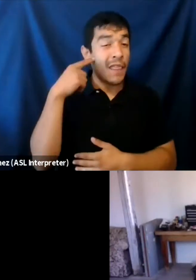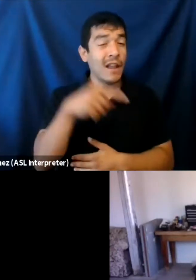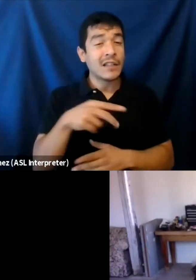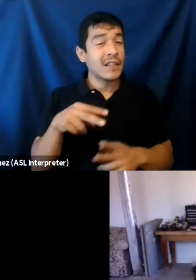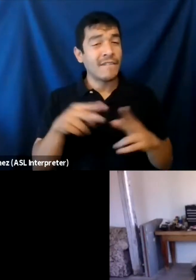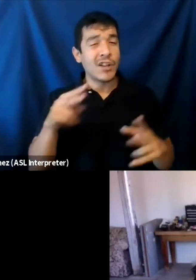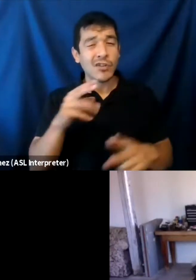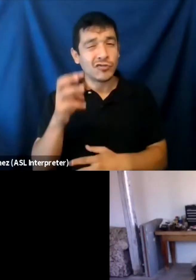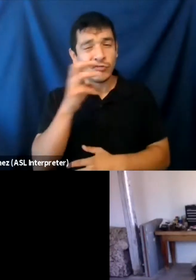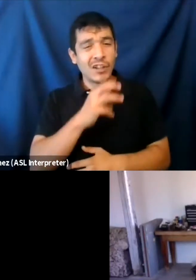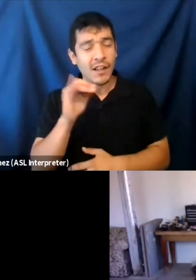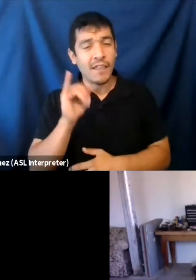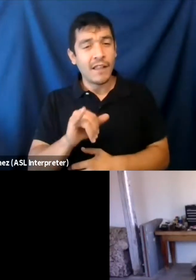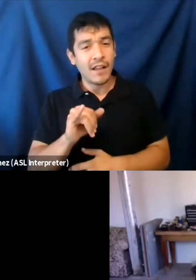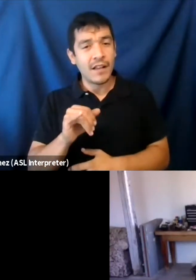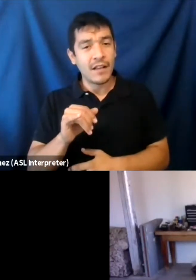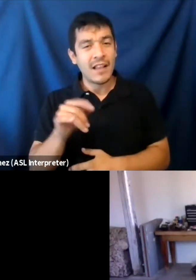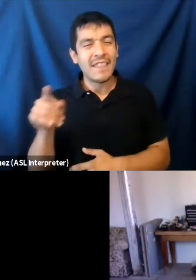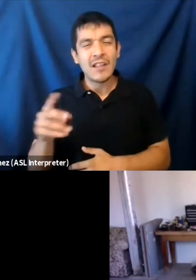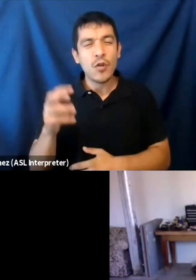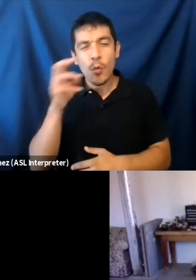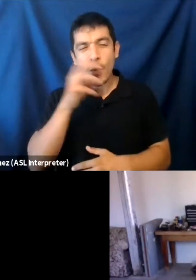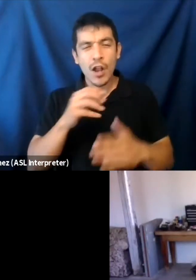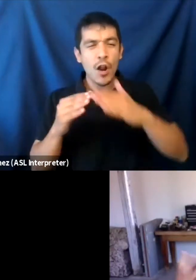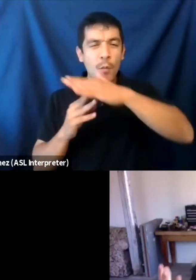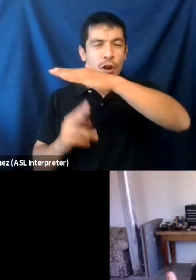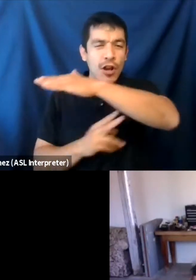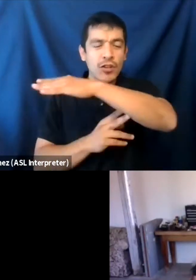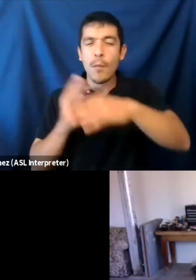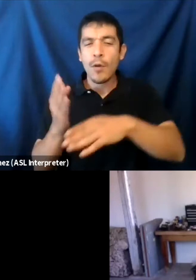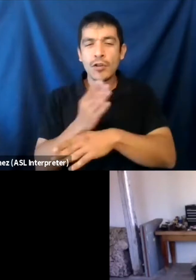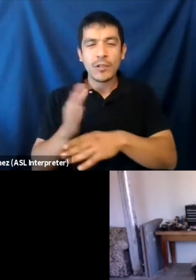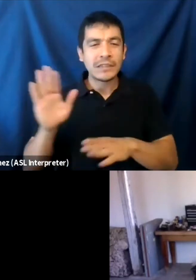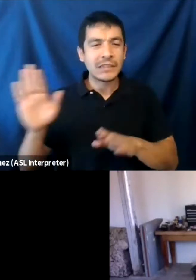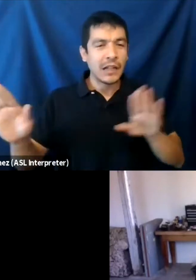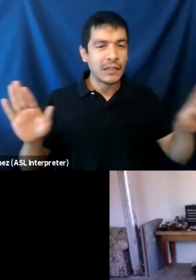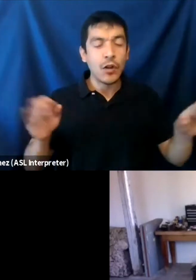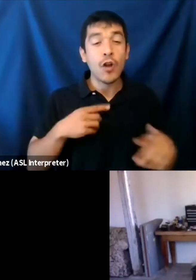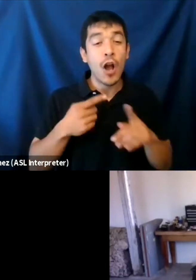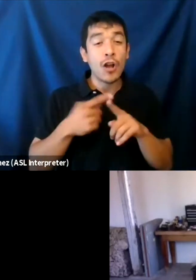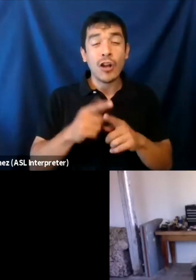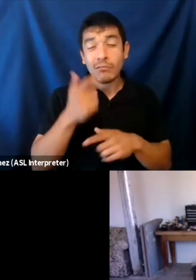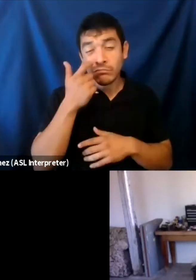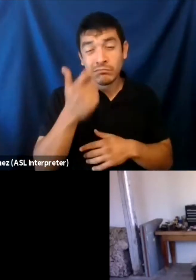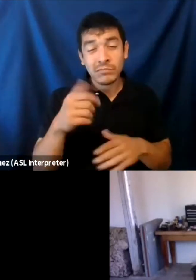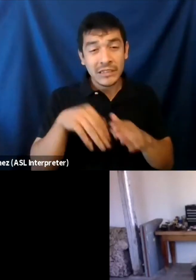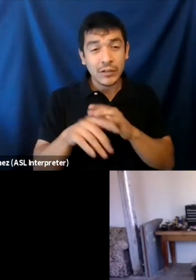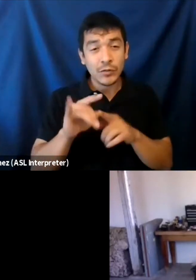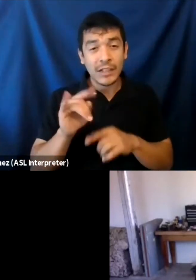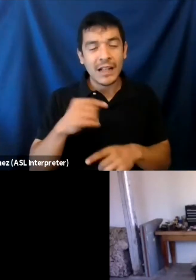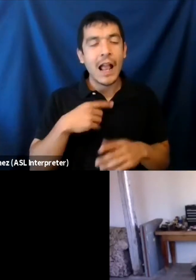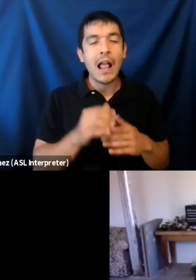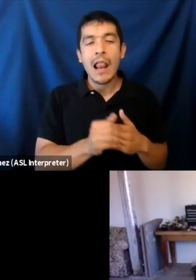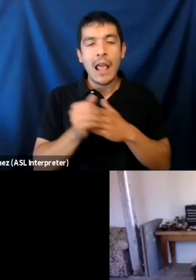that this weird bridge between sides. So I started looking into it and it kind of led me on the journey of the film